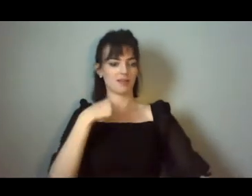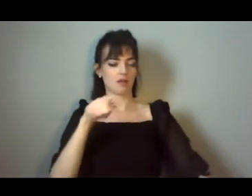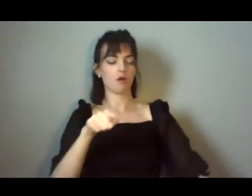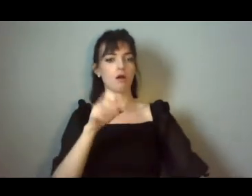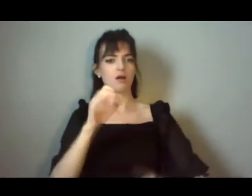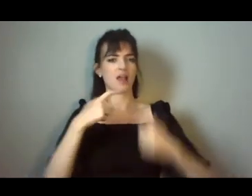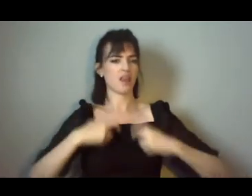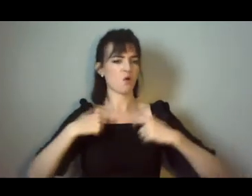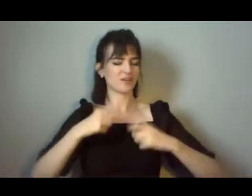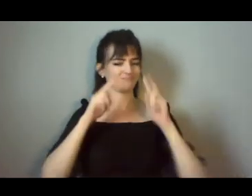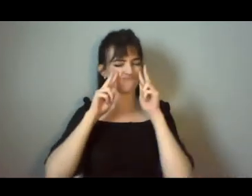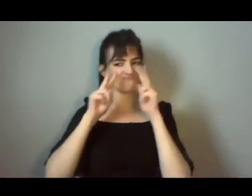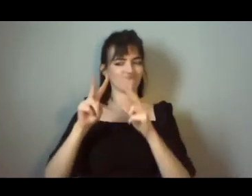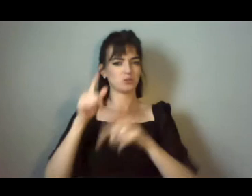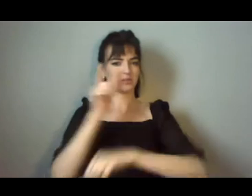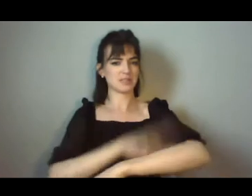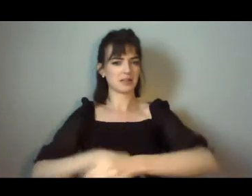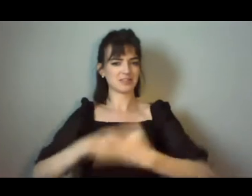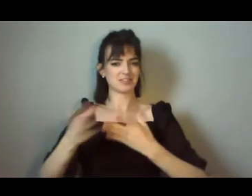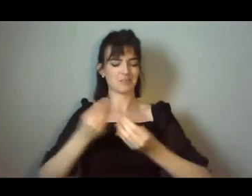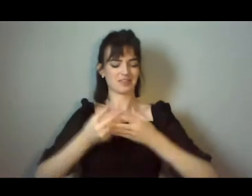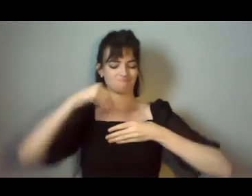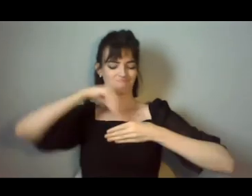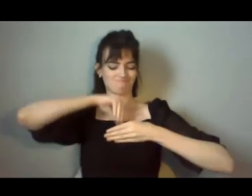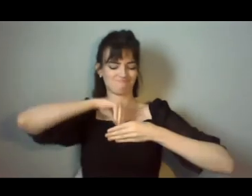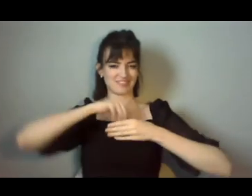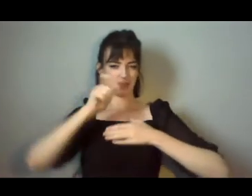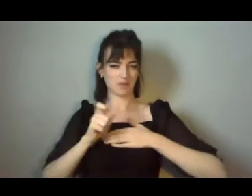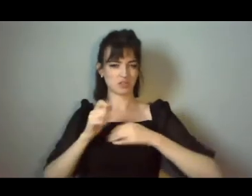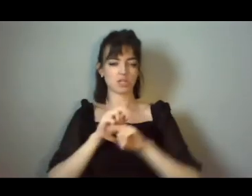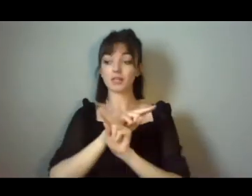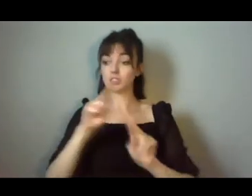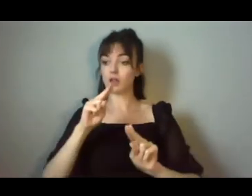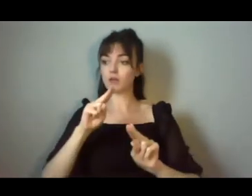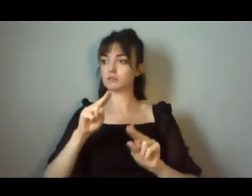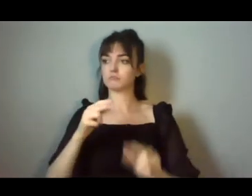that's intrinsic to the person rather than in the context of societal barriers to that person's